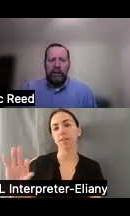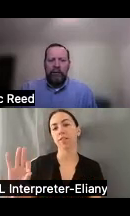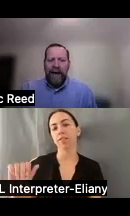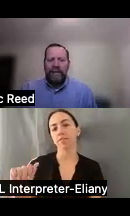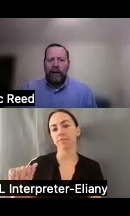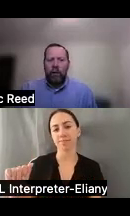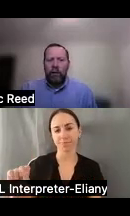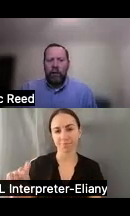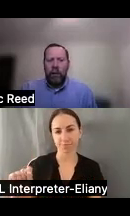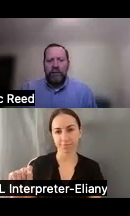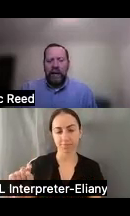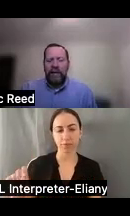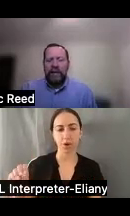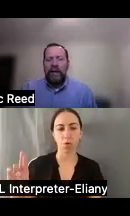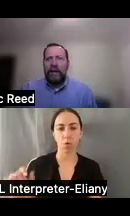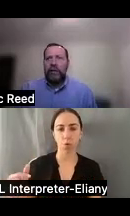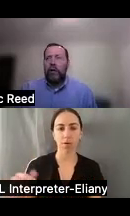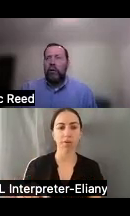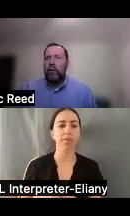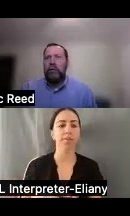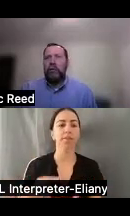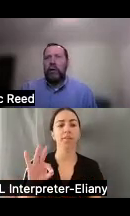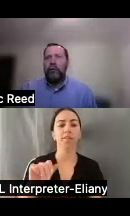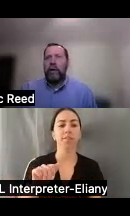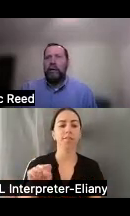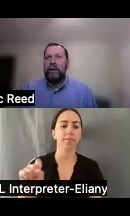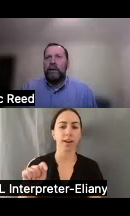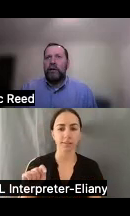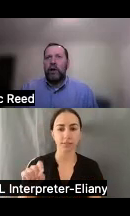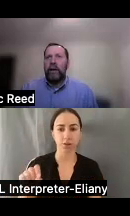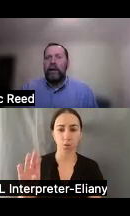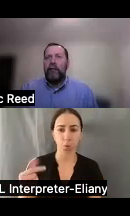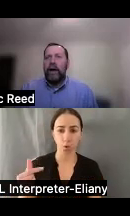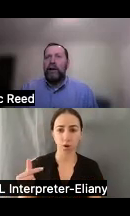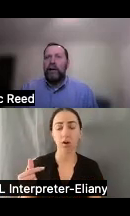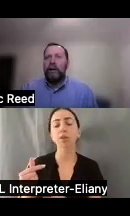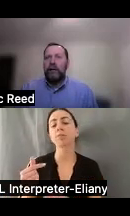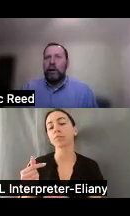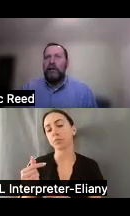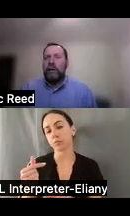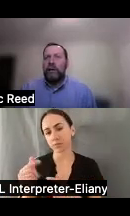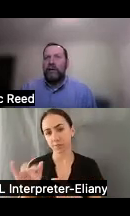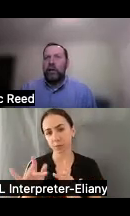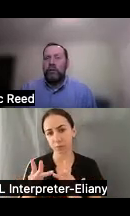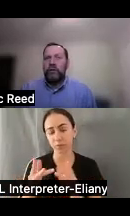um and fast.org is our website and so feel free to to go there find a service center that's closest